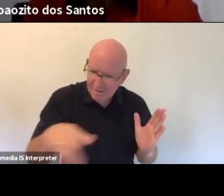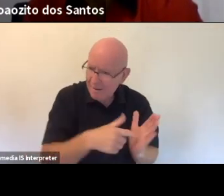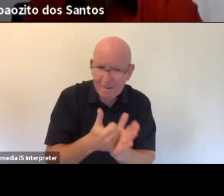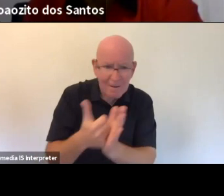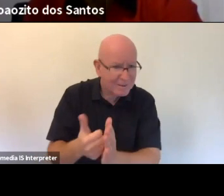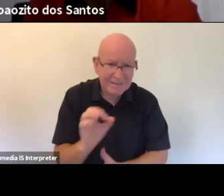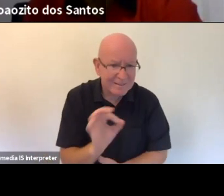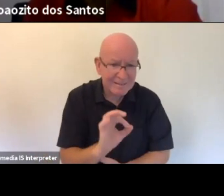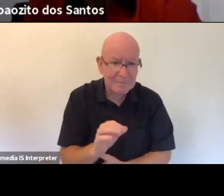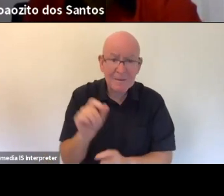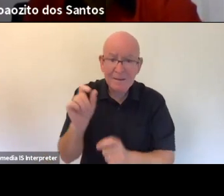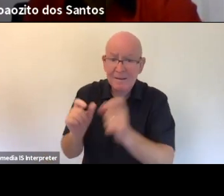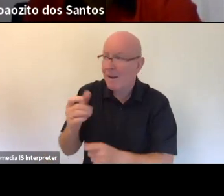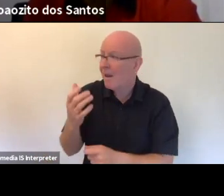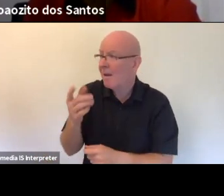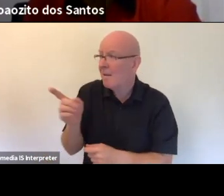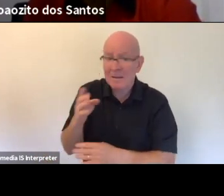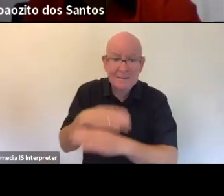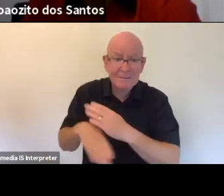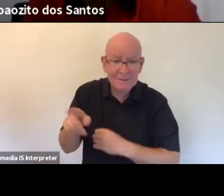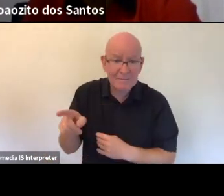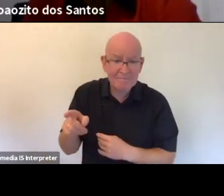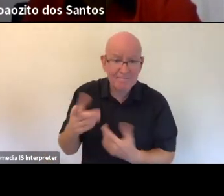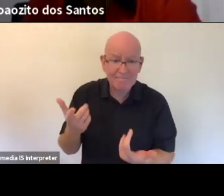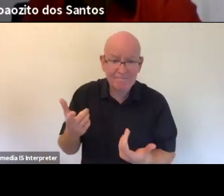the family members don’t sell the benefit with them.